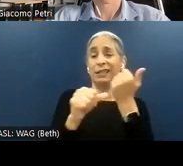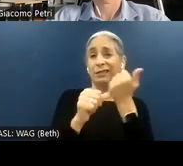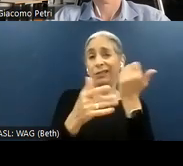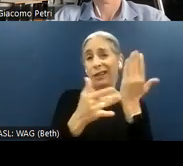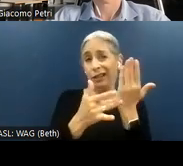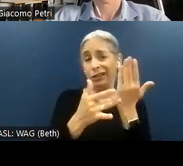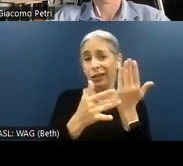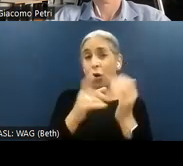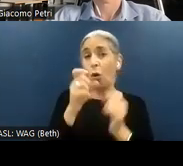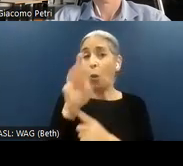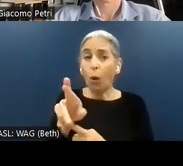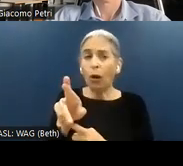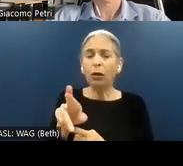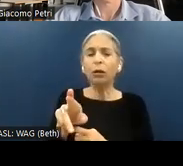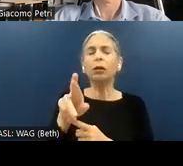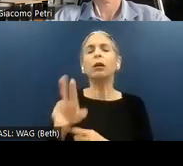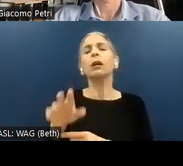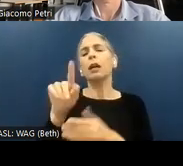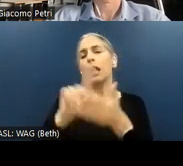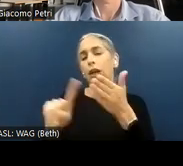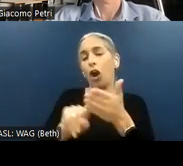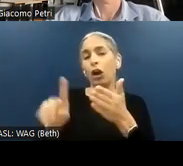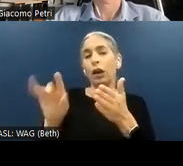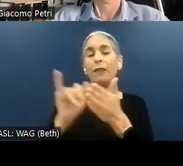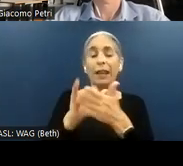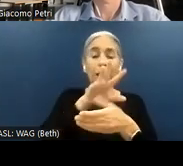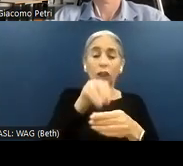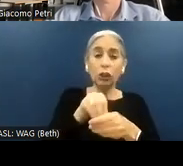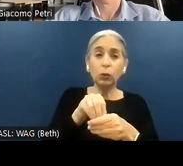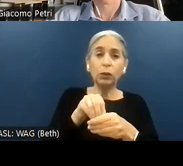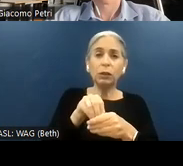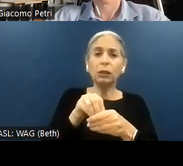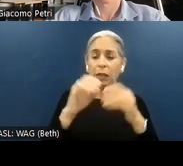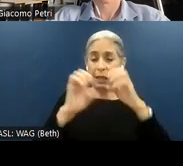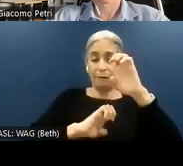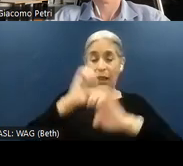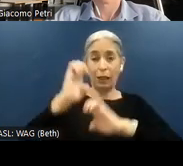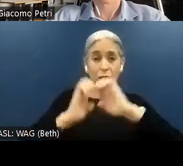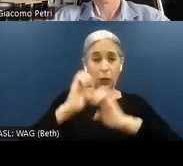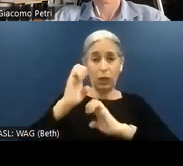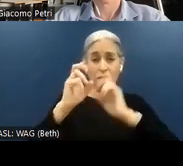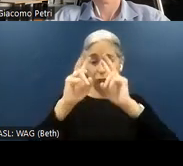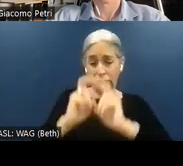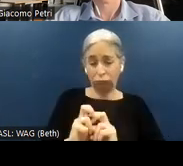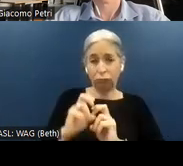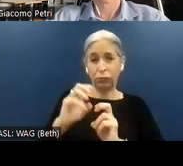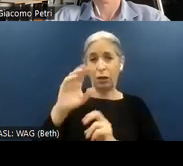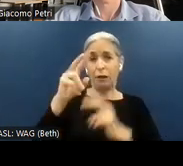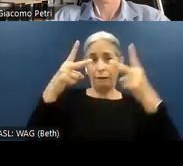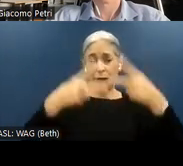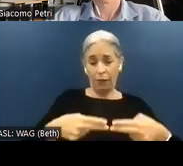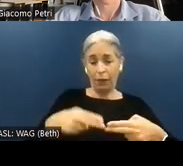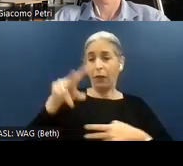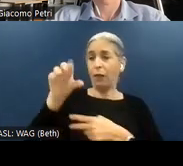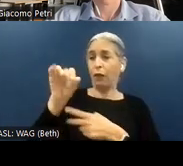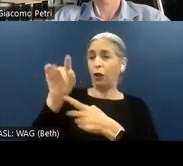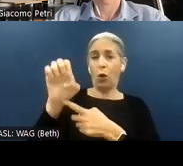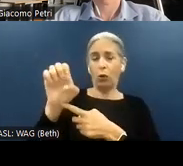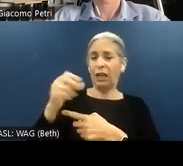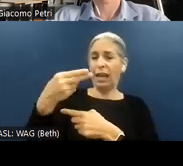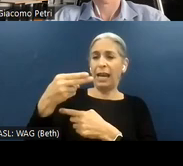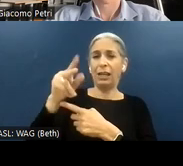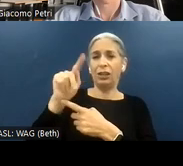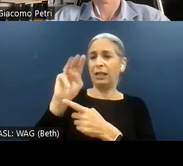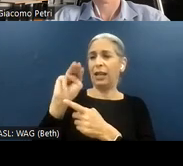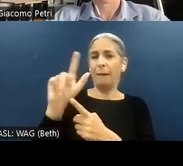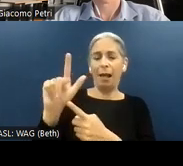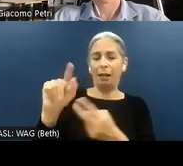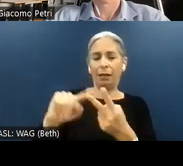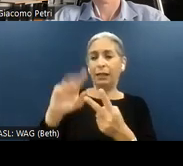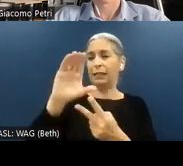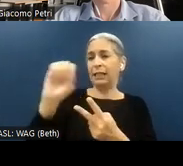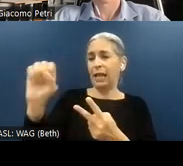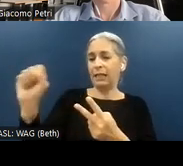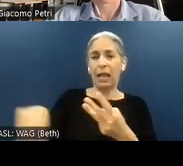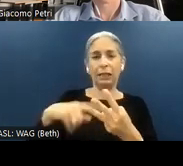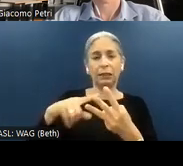that is also -- that also includes a validation of the code, so of the HTML, CSS, and JavaScript